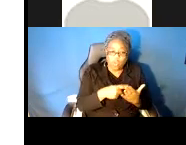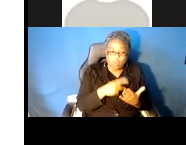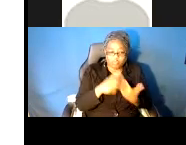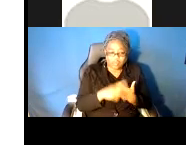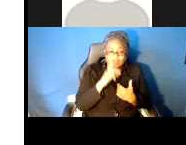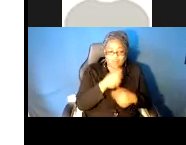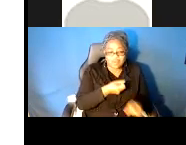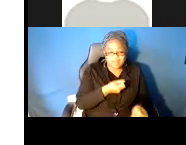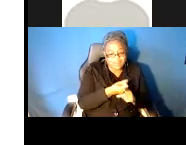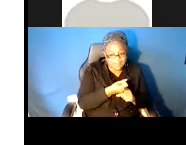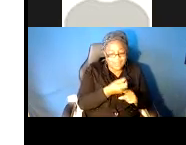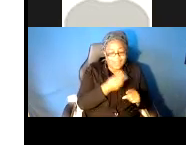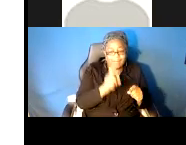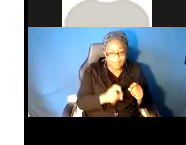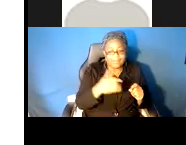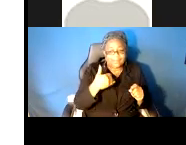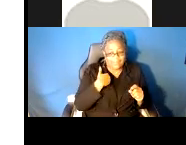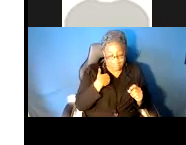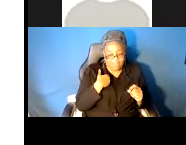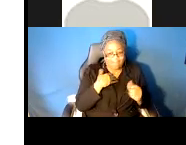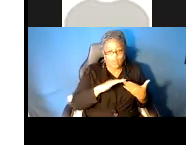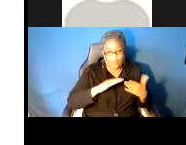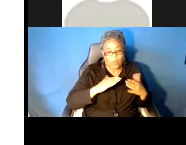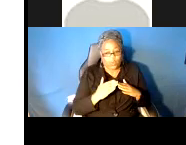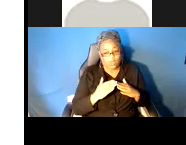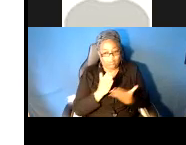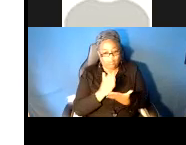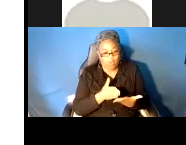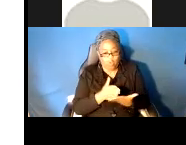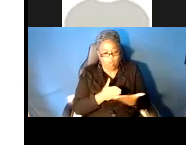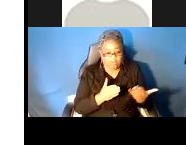must have a community component such as an informal talk,